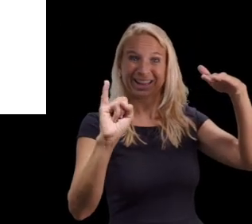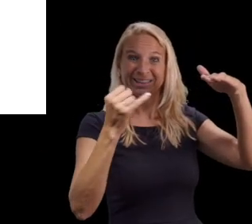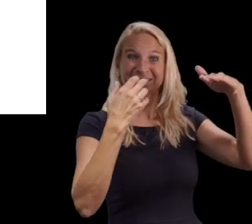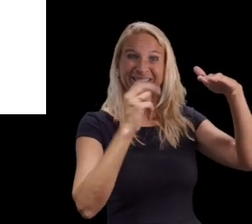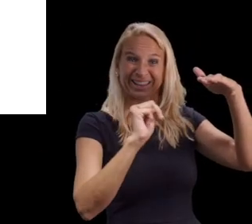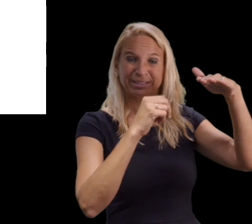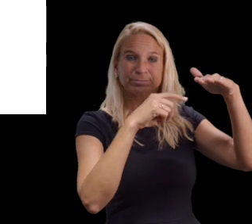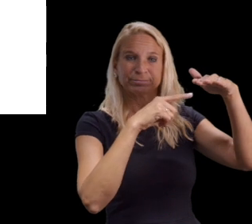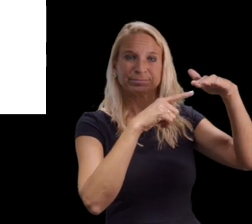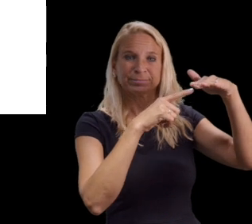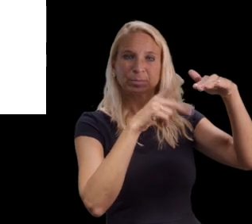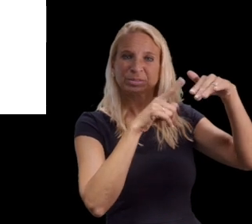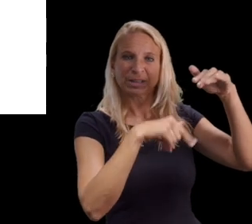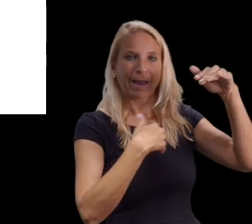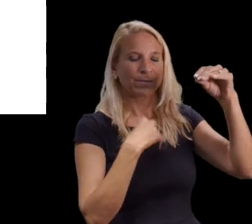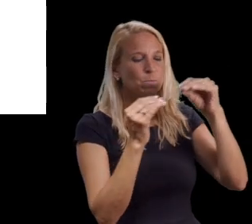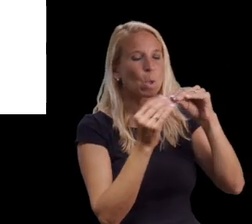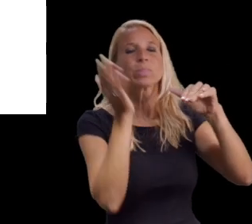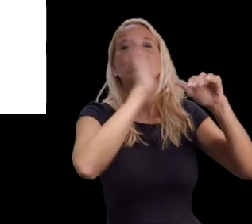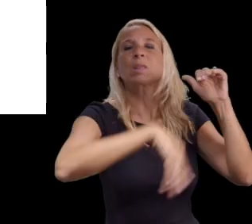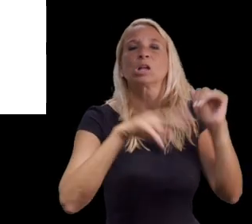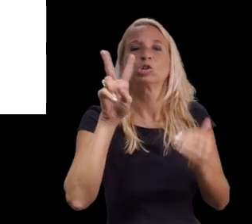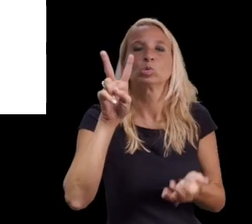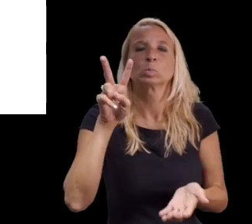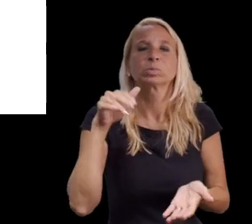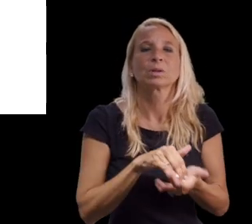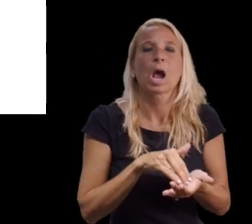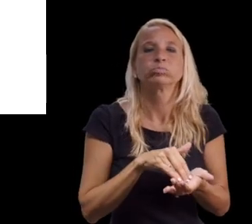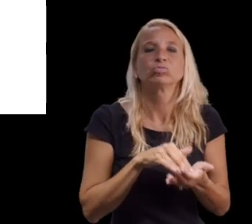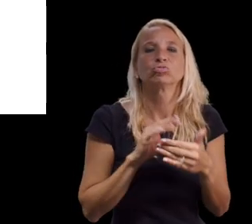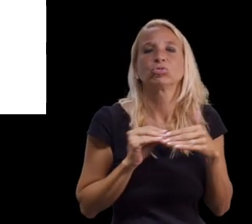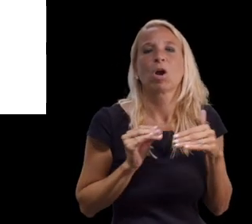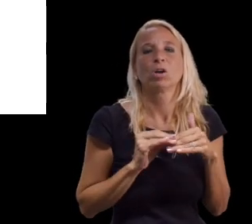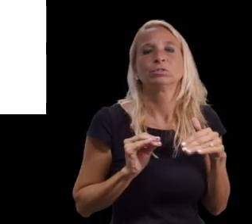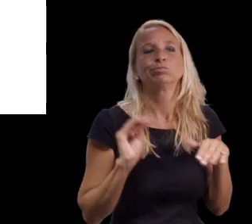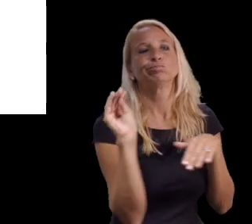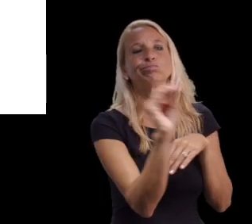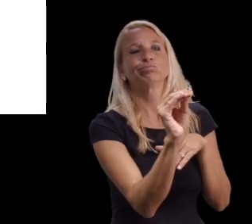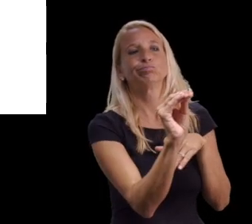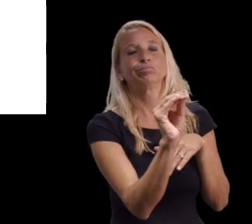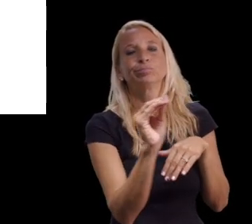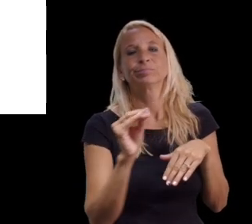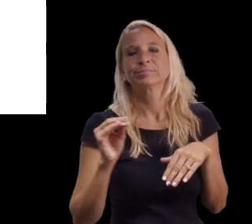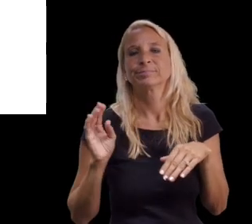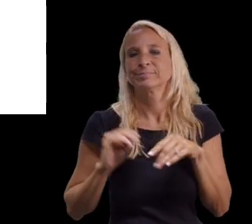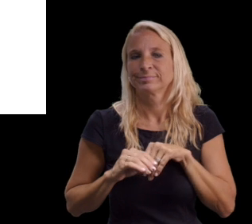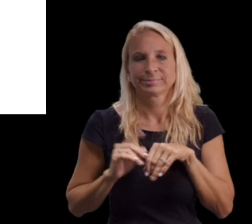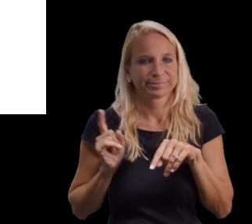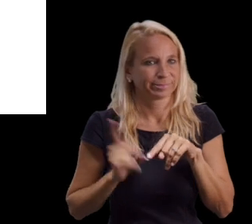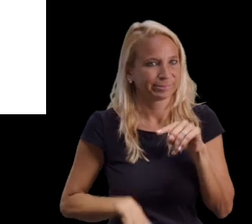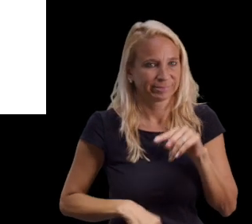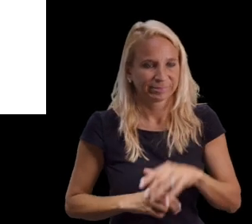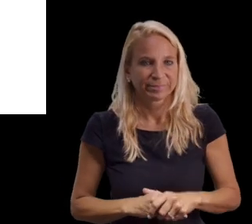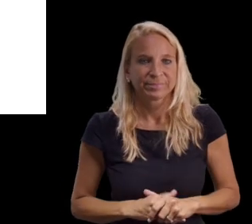of what SSI is and then a person cannot have more than $2,000 in resources.